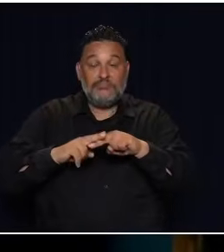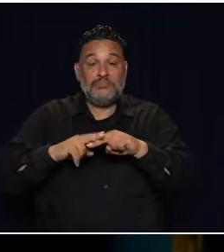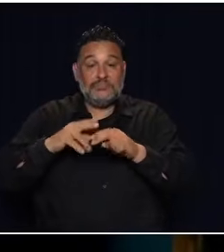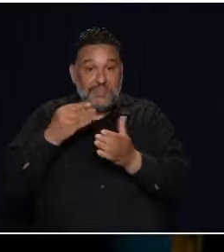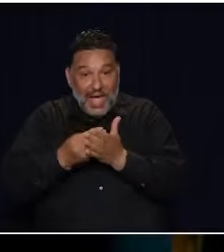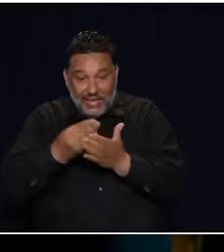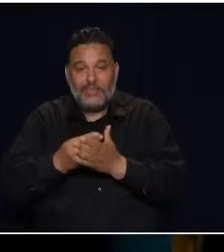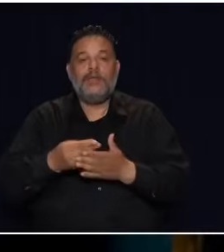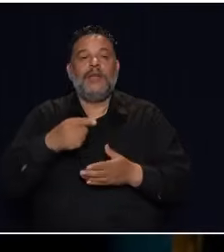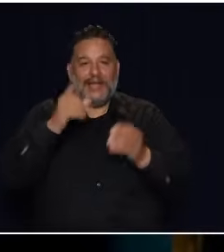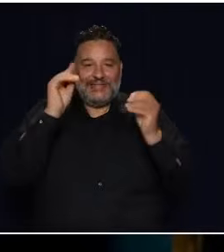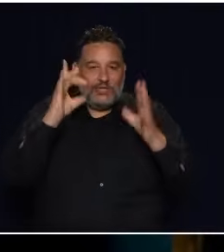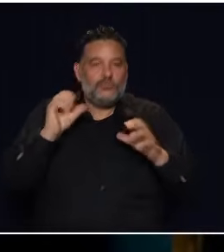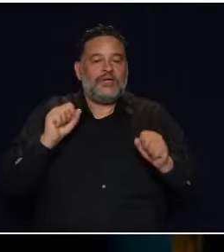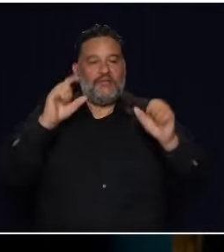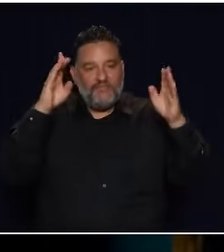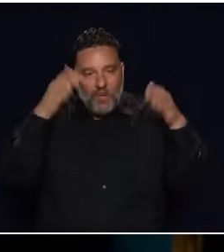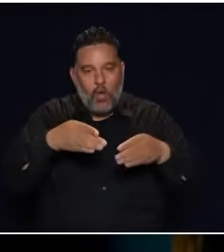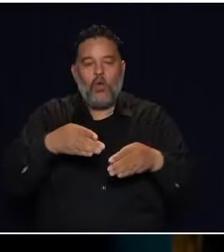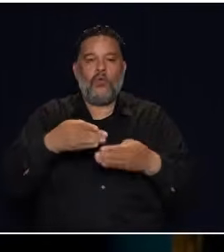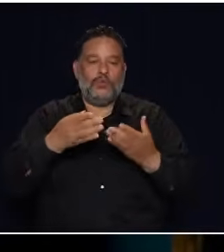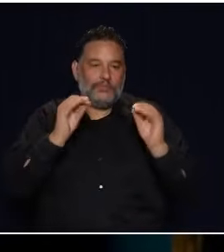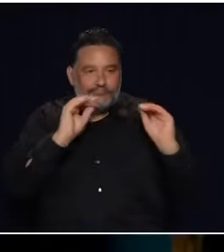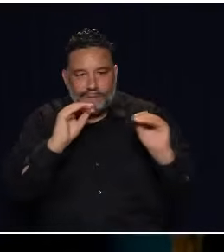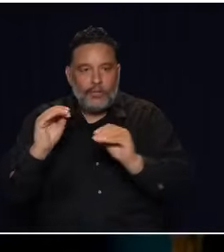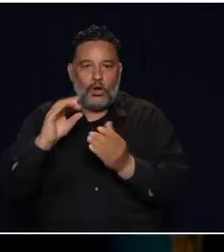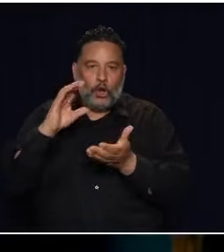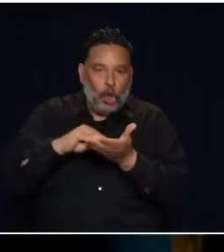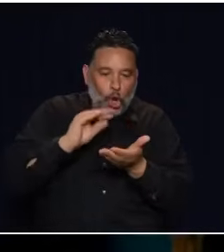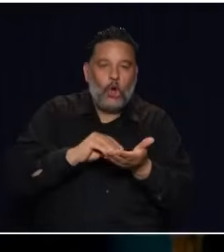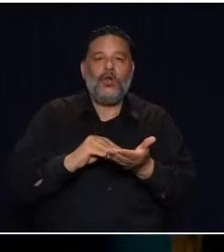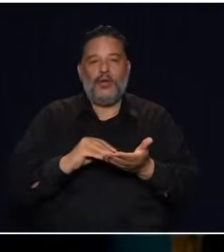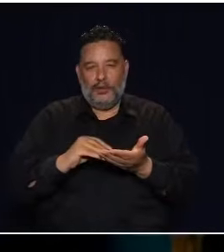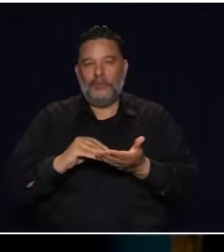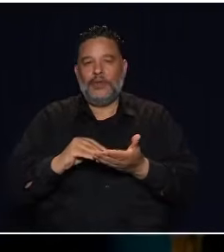IF WE CAN ENHANCE THAT, OUR